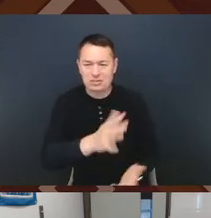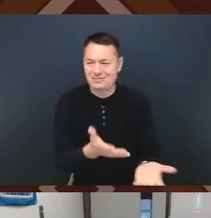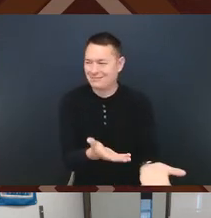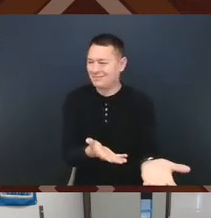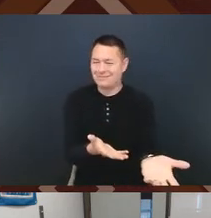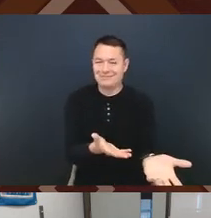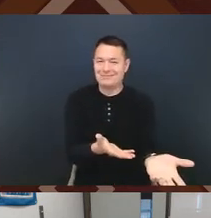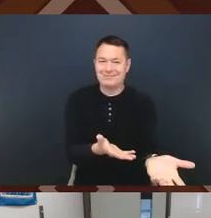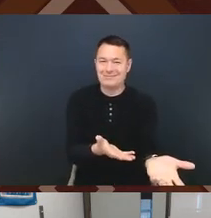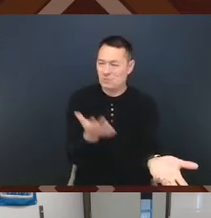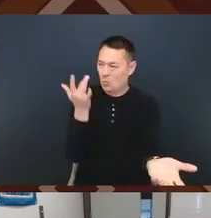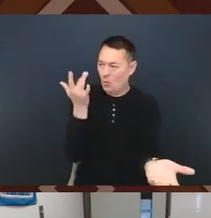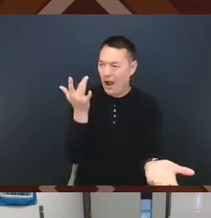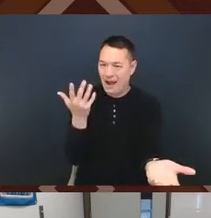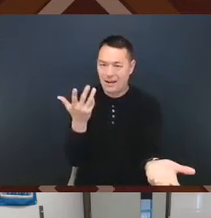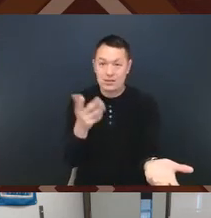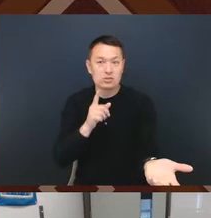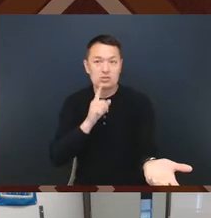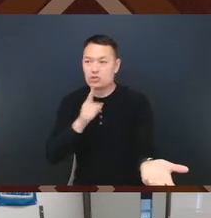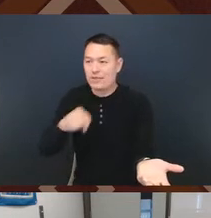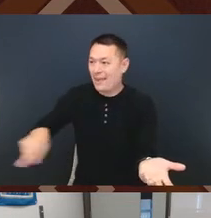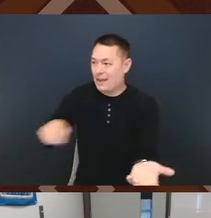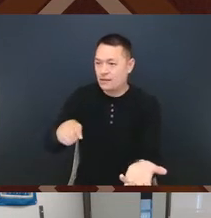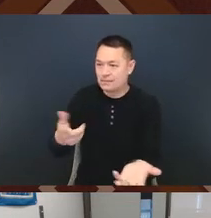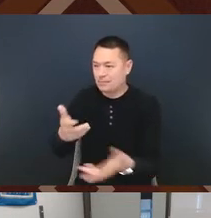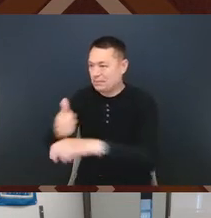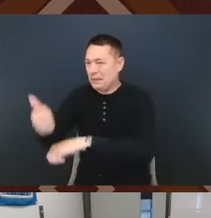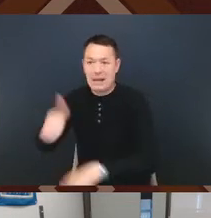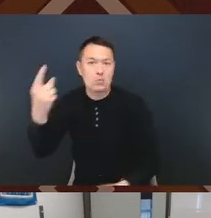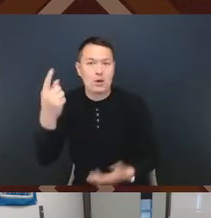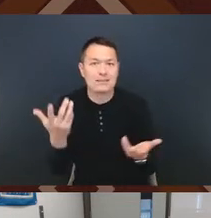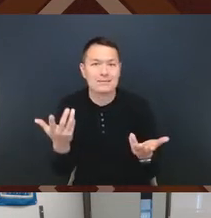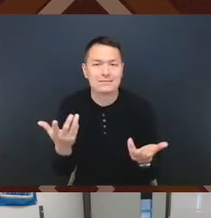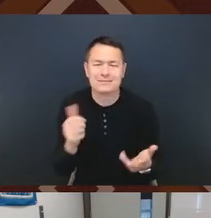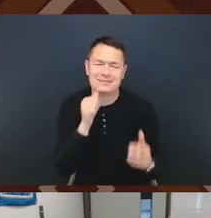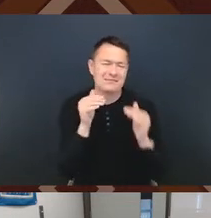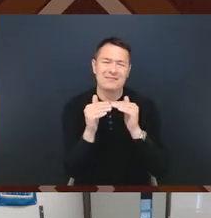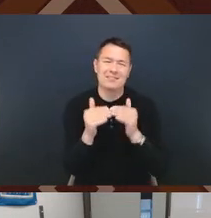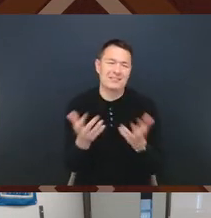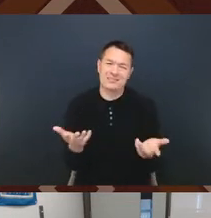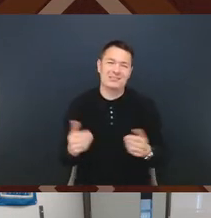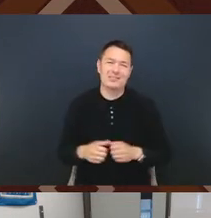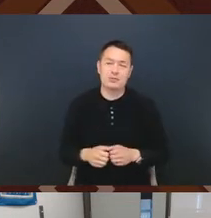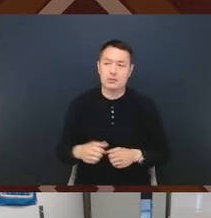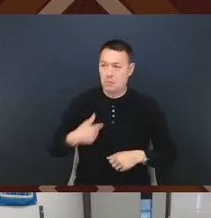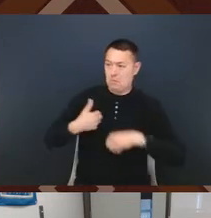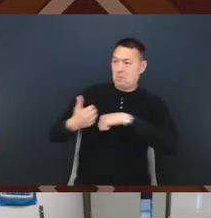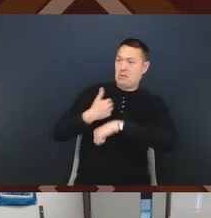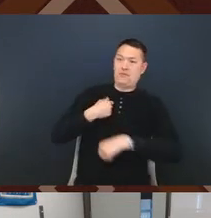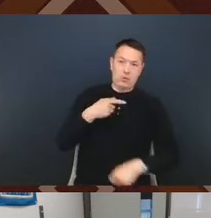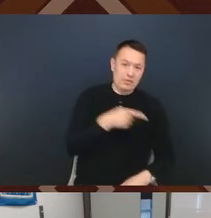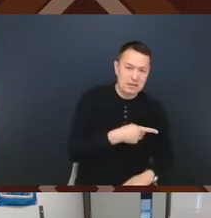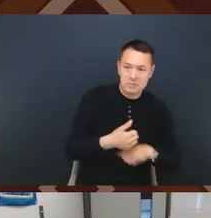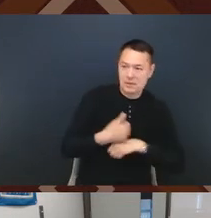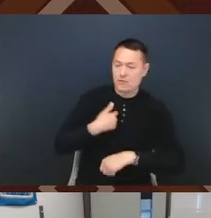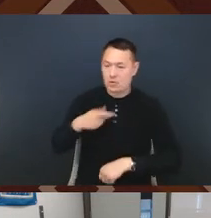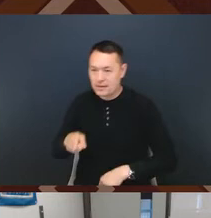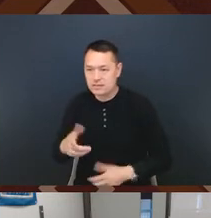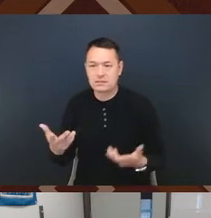Why should they dump on anybody? You know, we should not be blamed for this name, for that we're targeted and so forth.